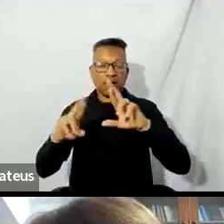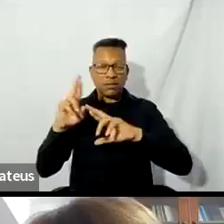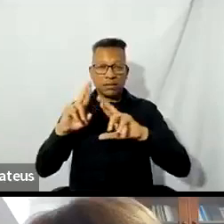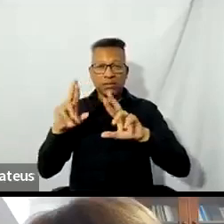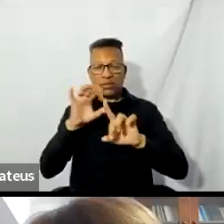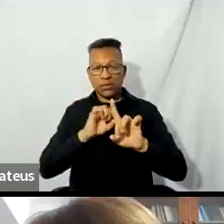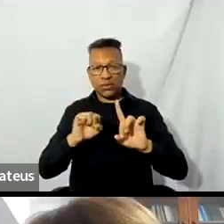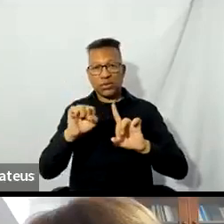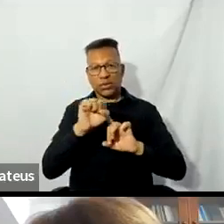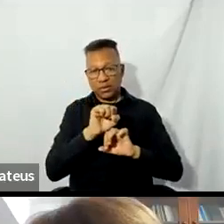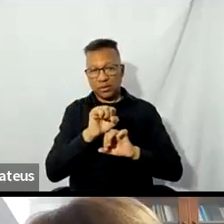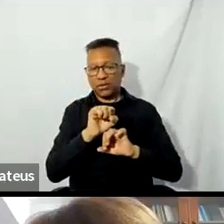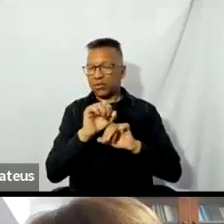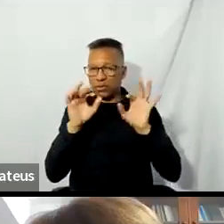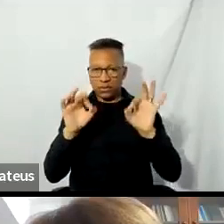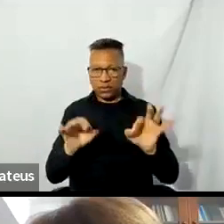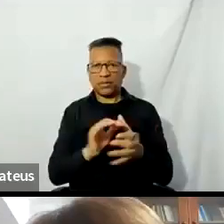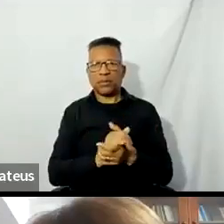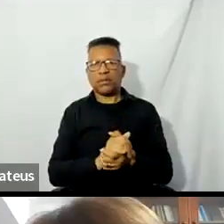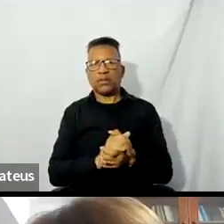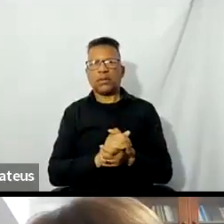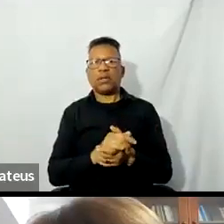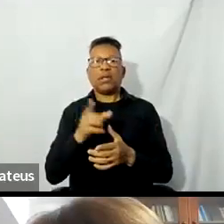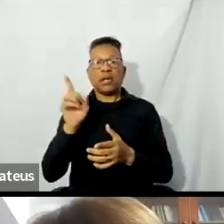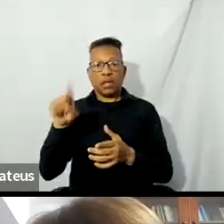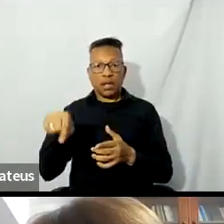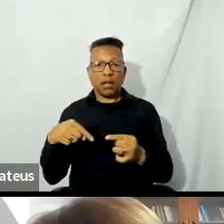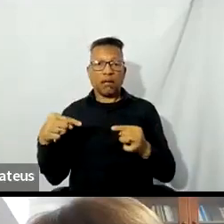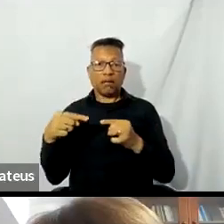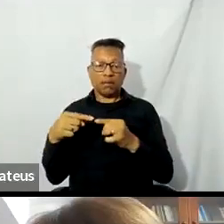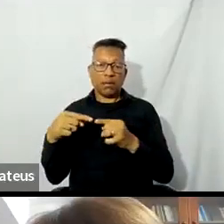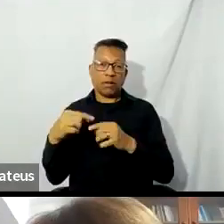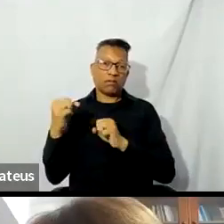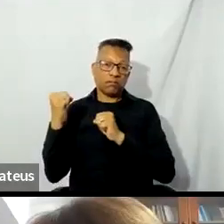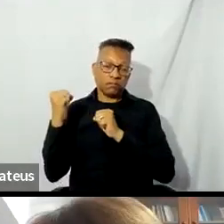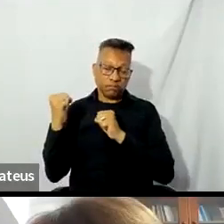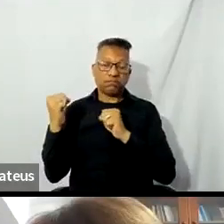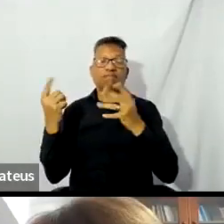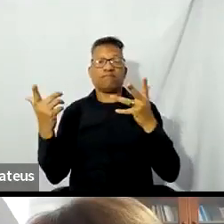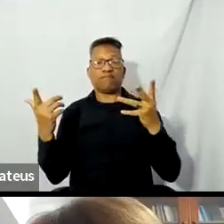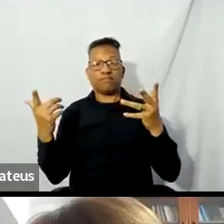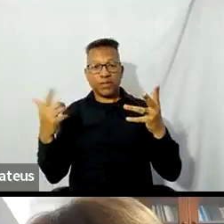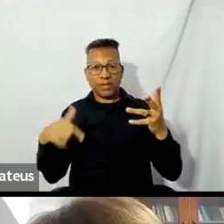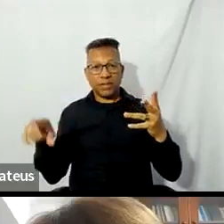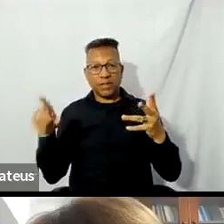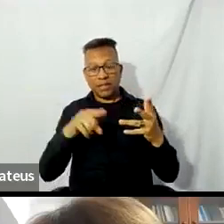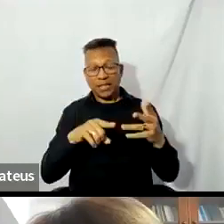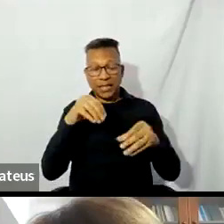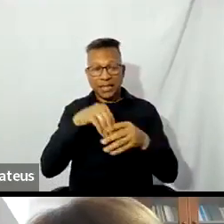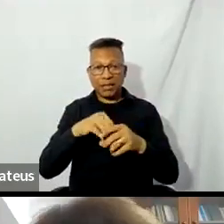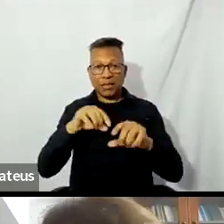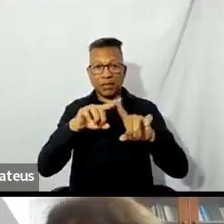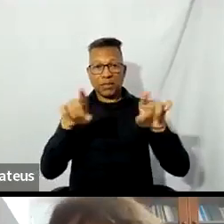itself, itself, that I think are are the driving spirit in the are the driving spirit, and the driving force for children's development I remember when I